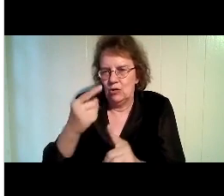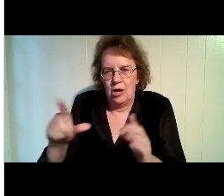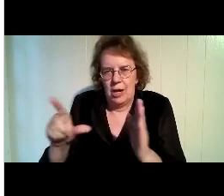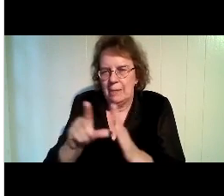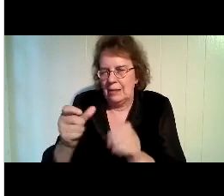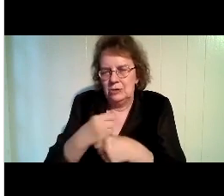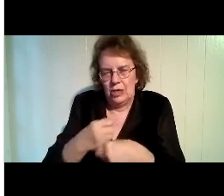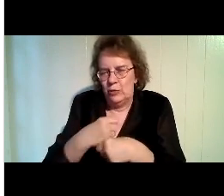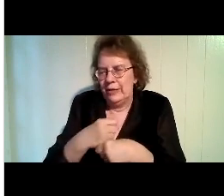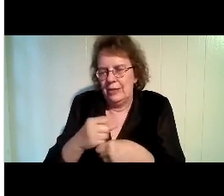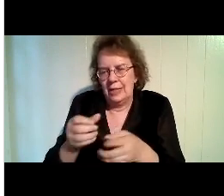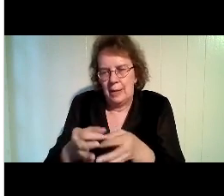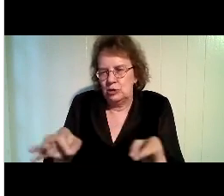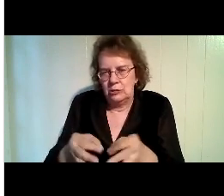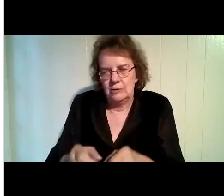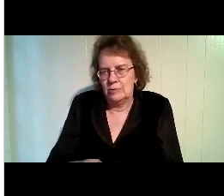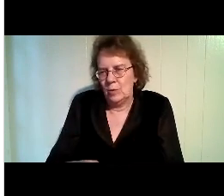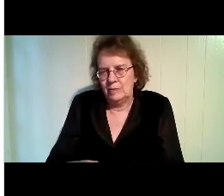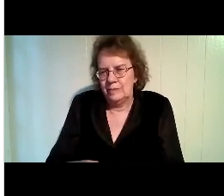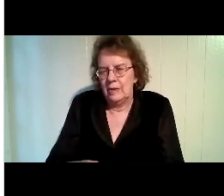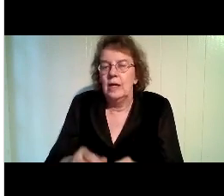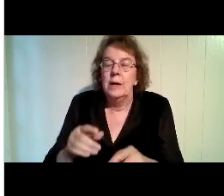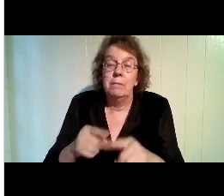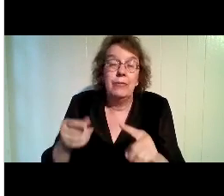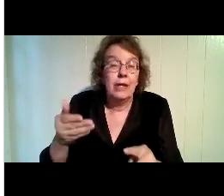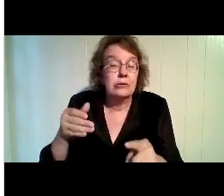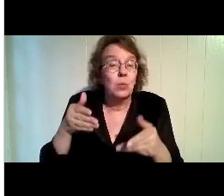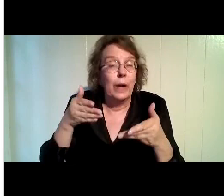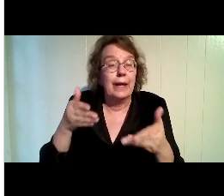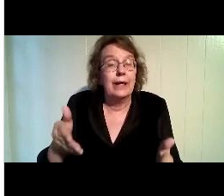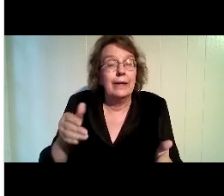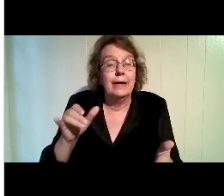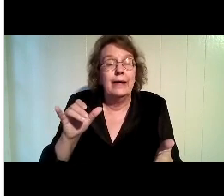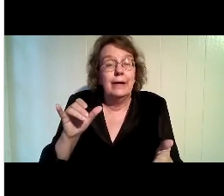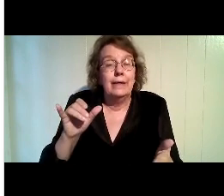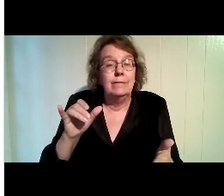generate captions. But there is a way, if you there's actually a